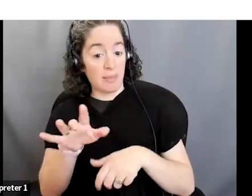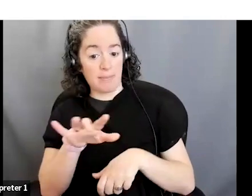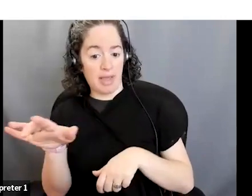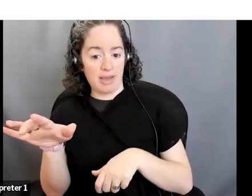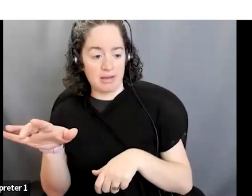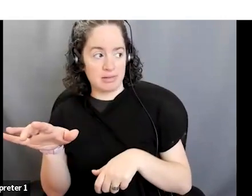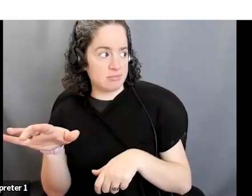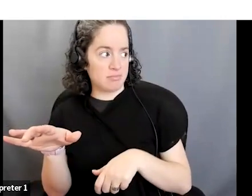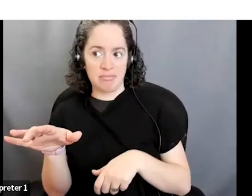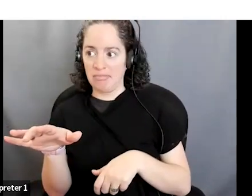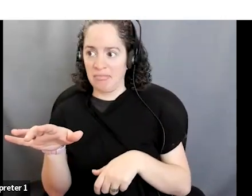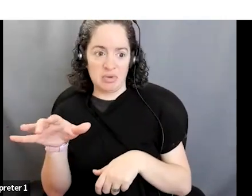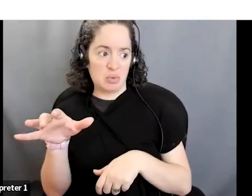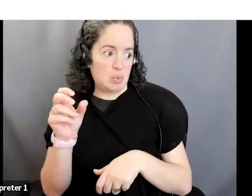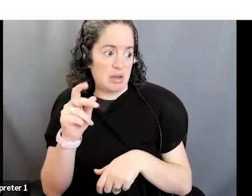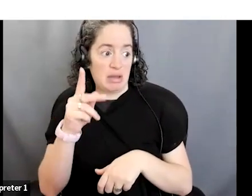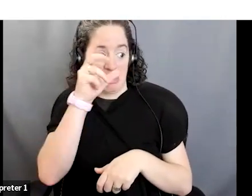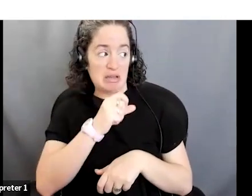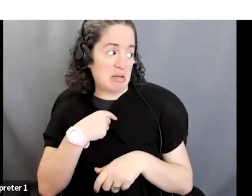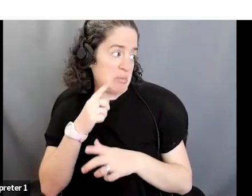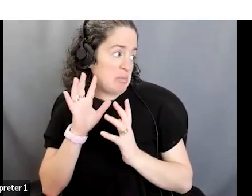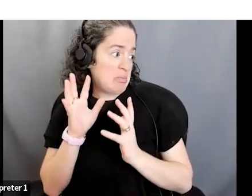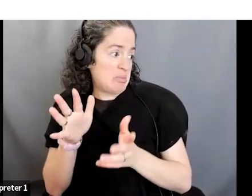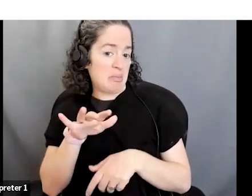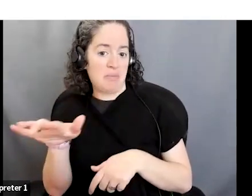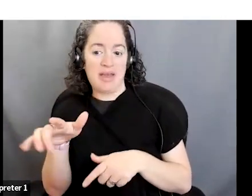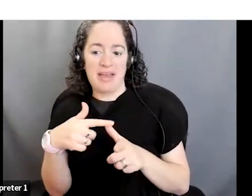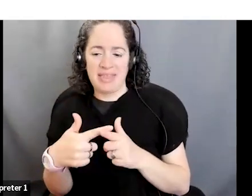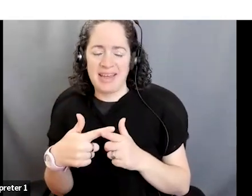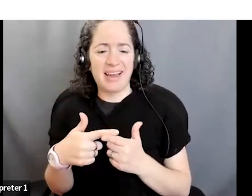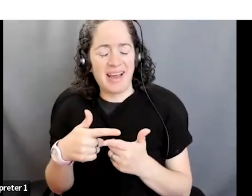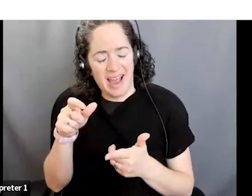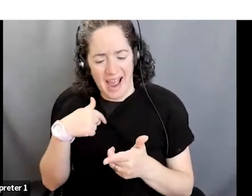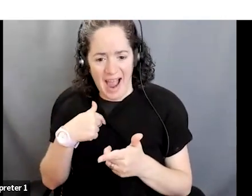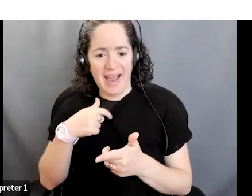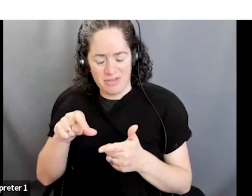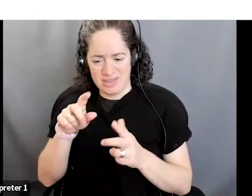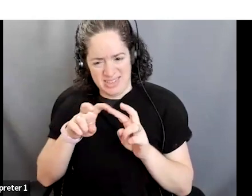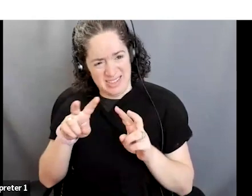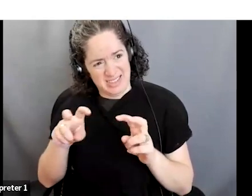"Okay, I guess I won't type anything in there." Now it becomes a game of guesswork, and you could potentially be a field off.